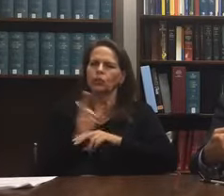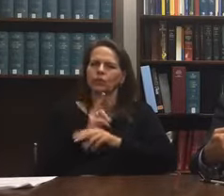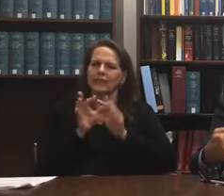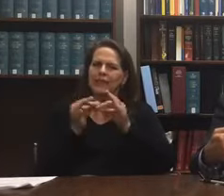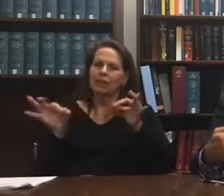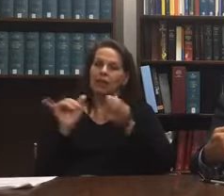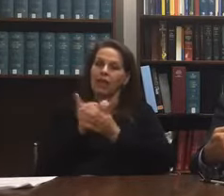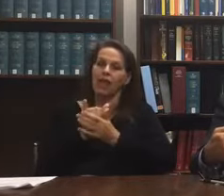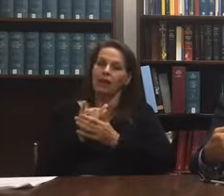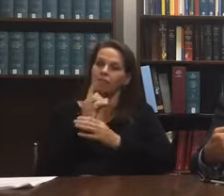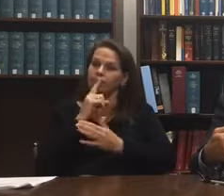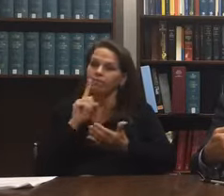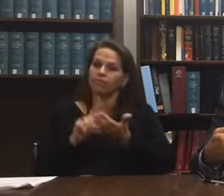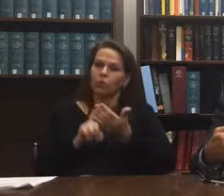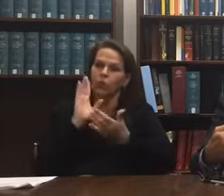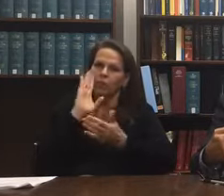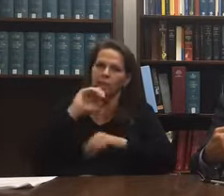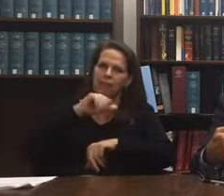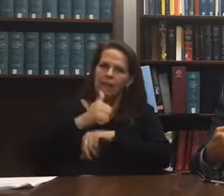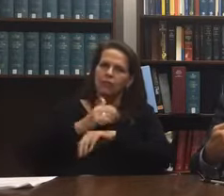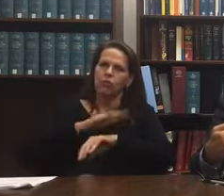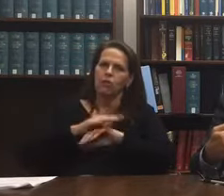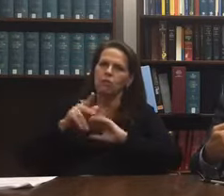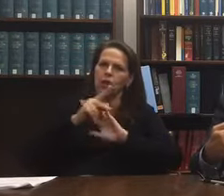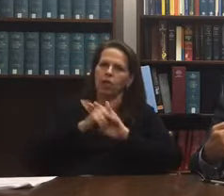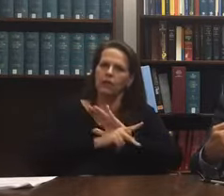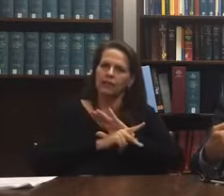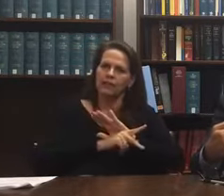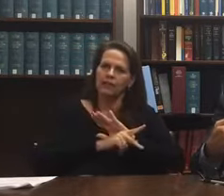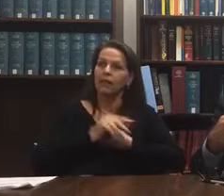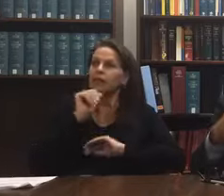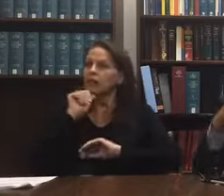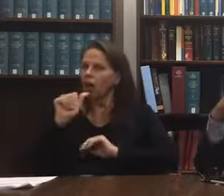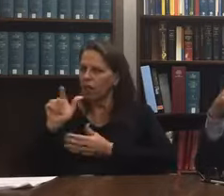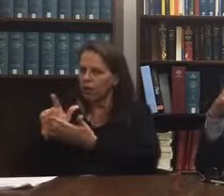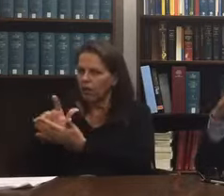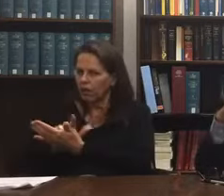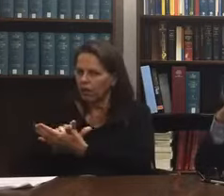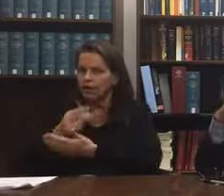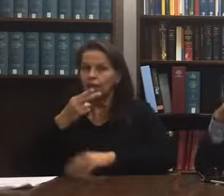gonna be made on the basis of policy not law hearing officers are told that their